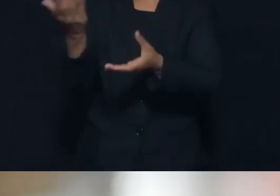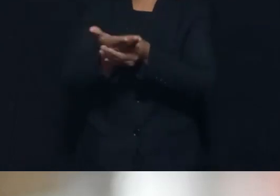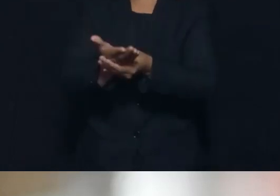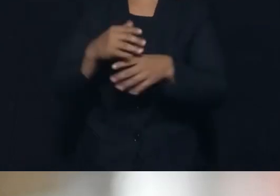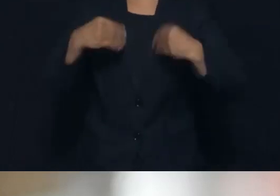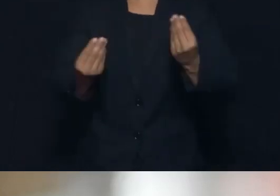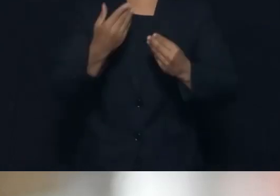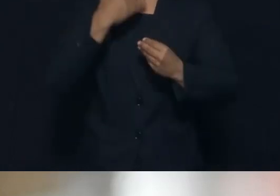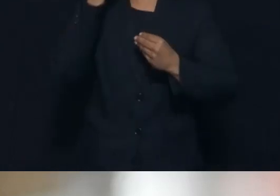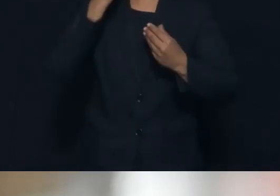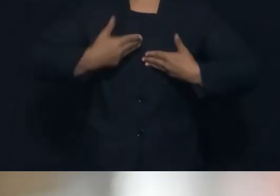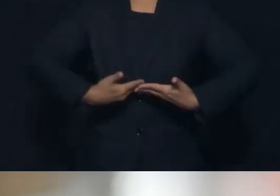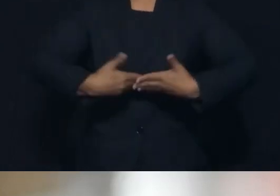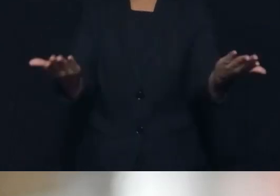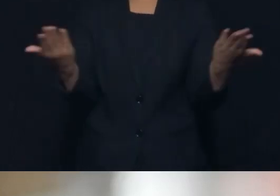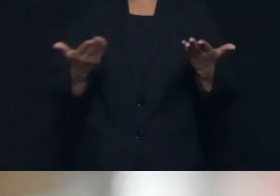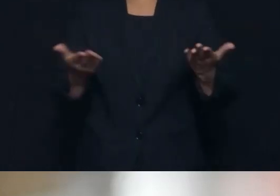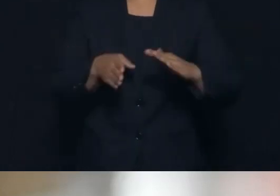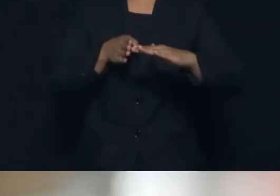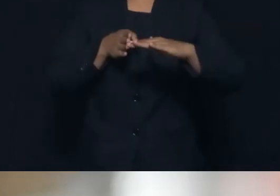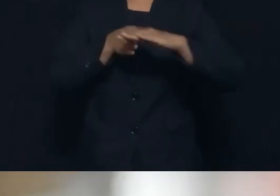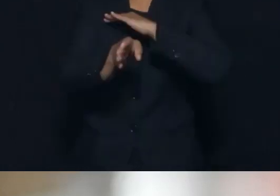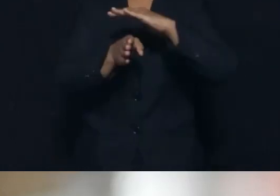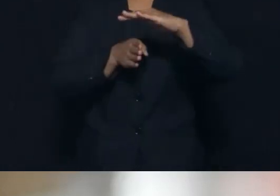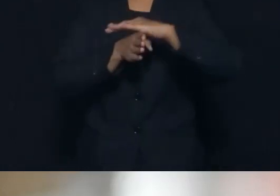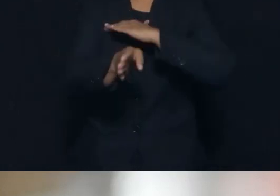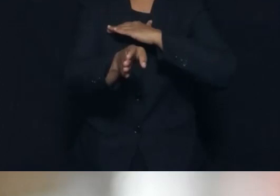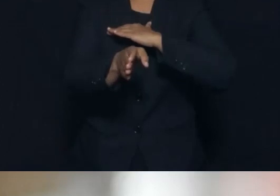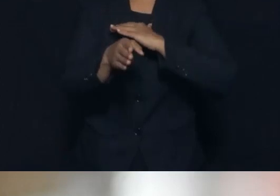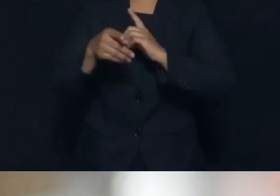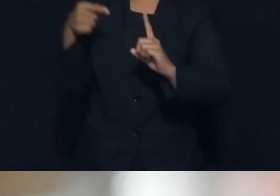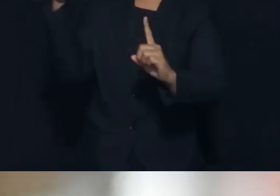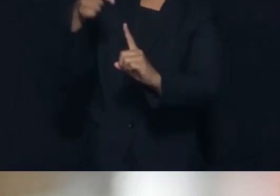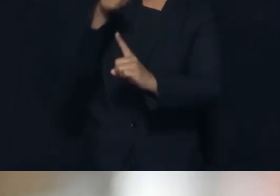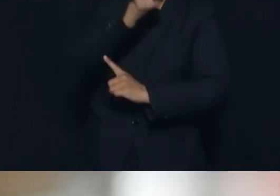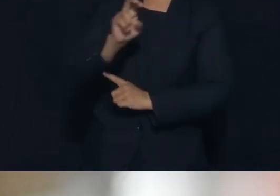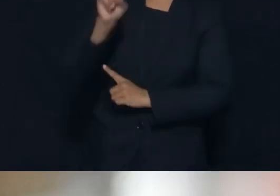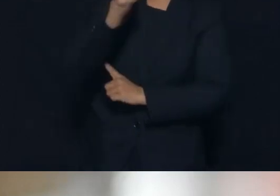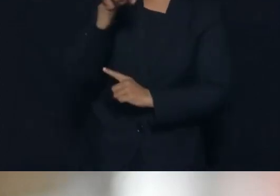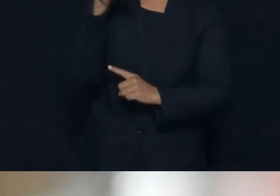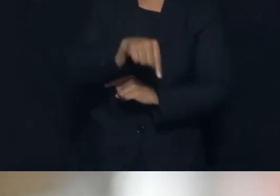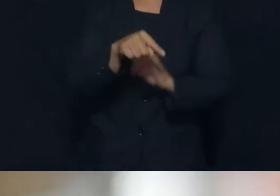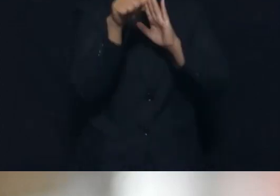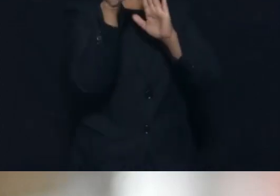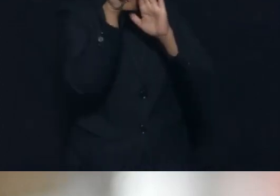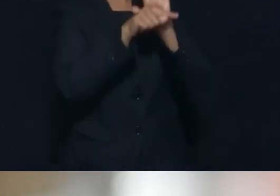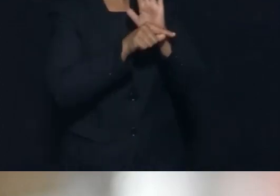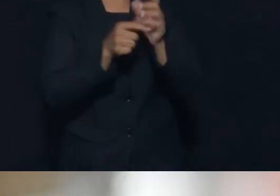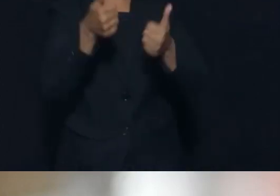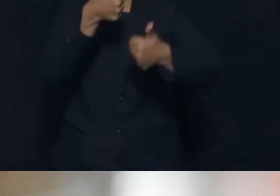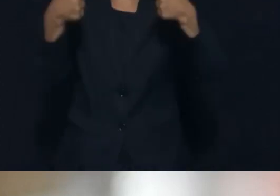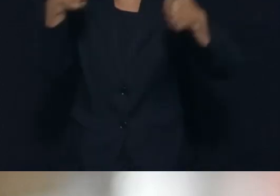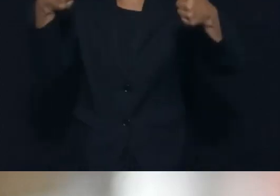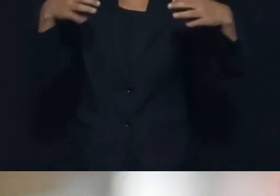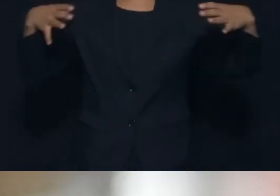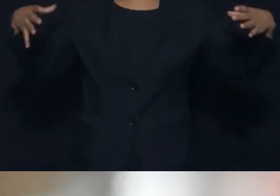We have started the accessible EU as a centre that will bring policy makers, experts together